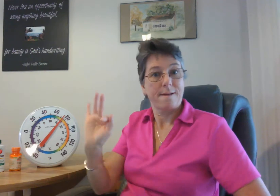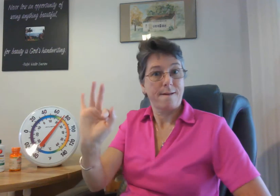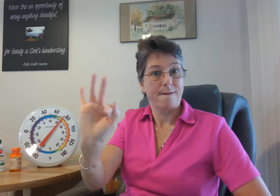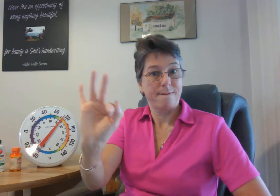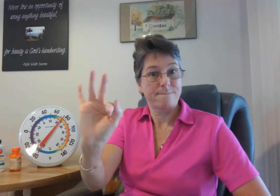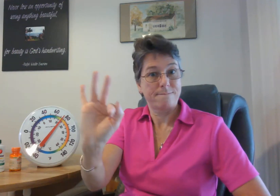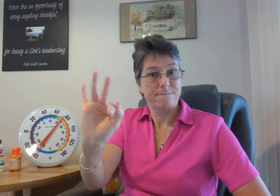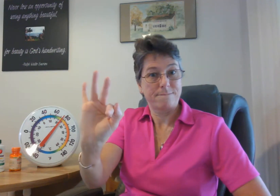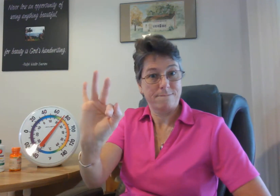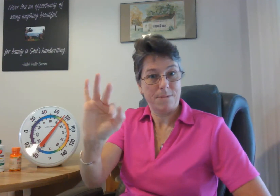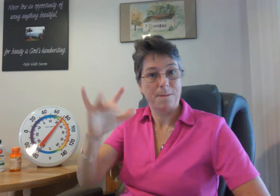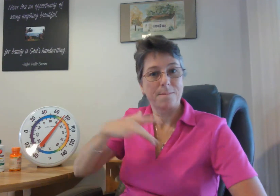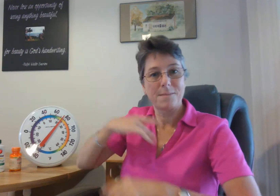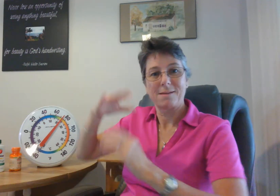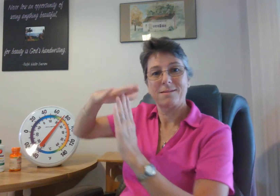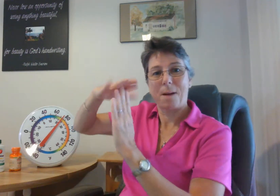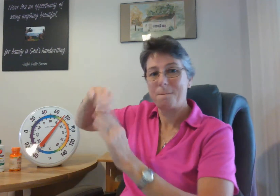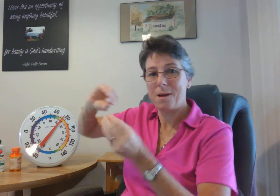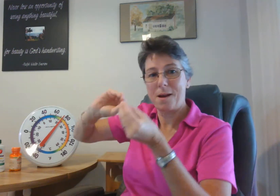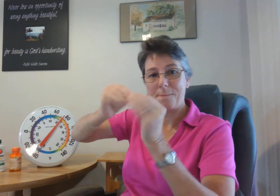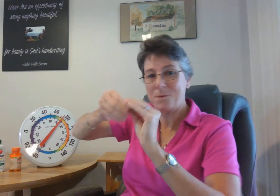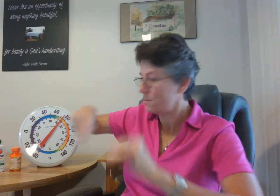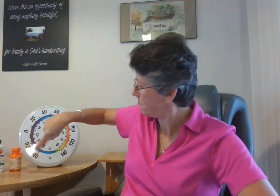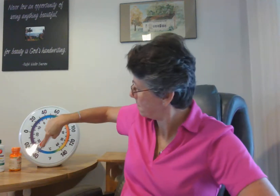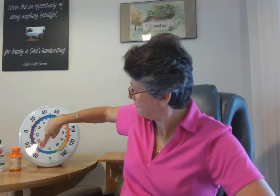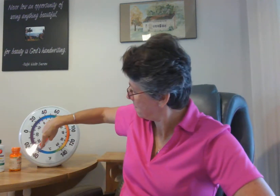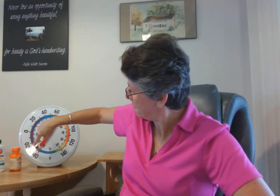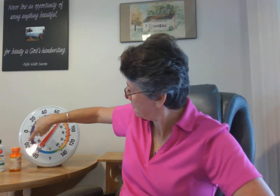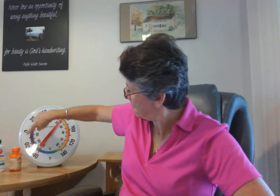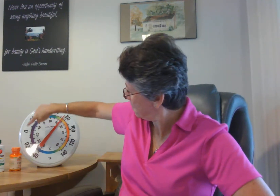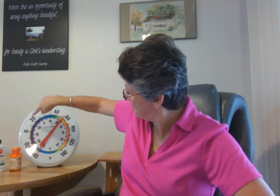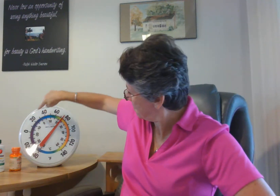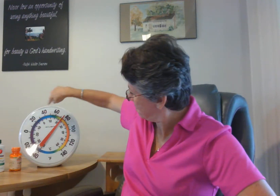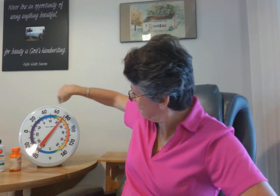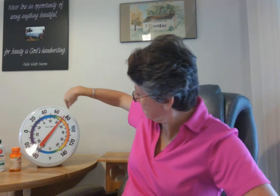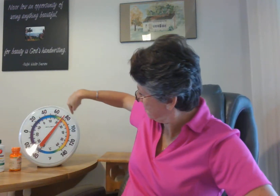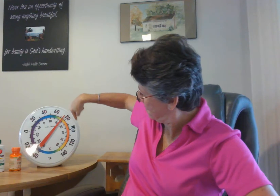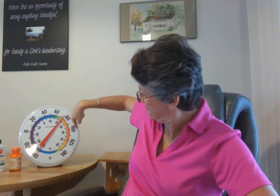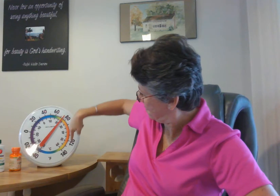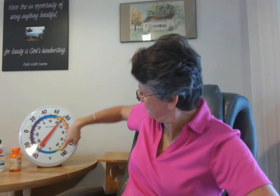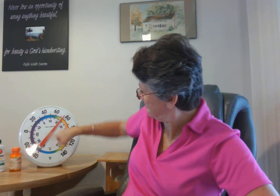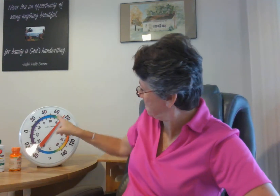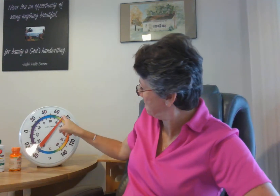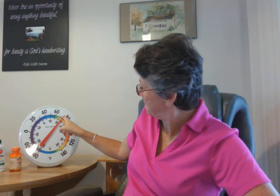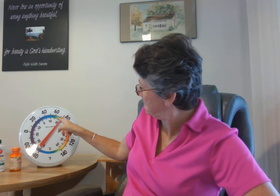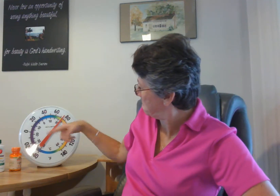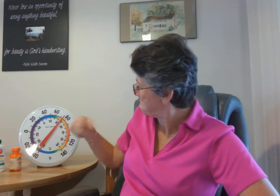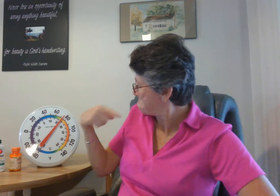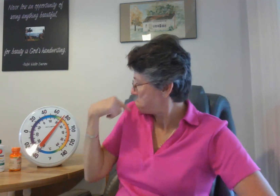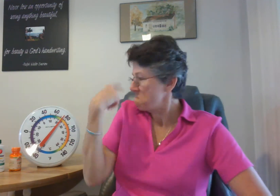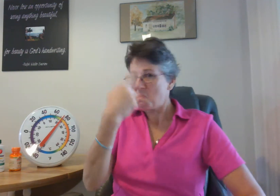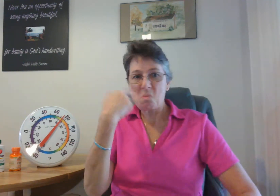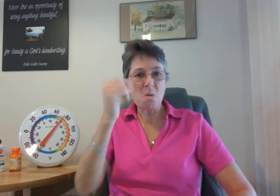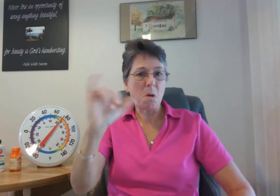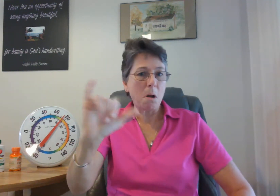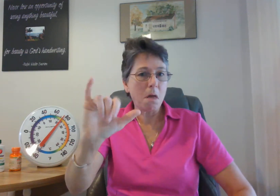around 1965, but this is taking us much longer to change than expected.